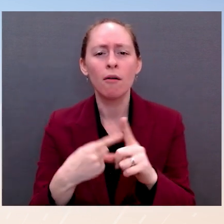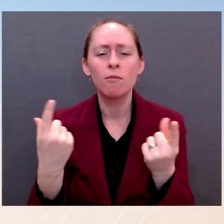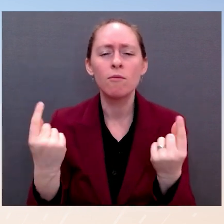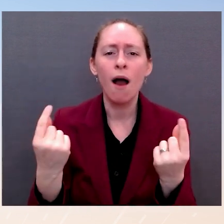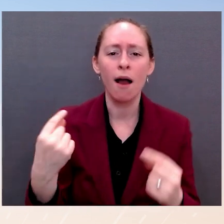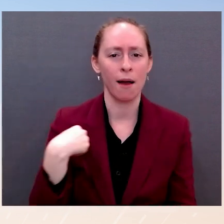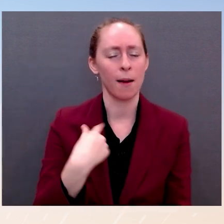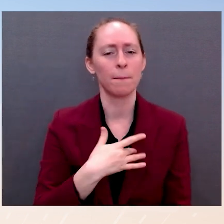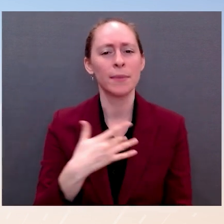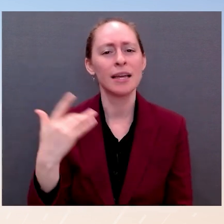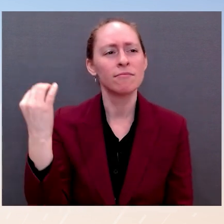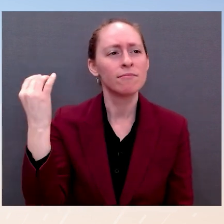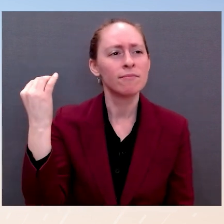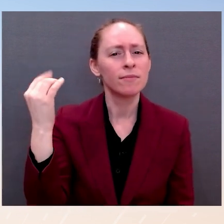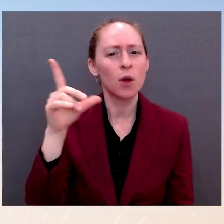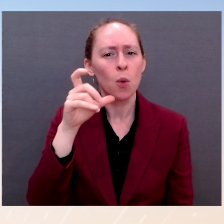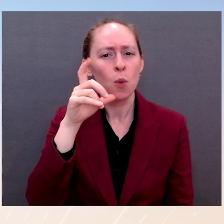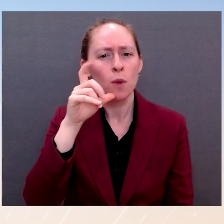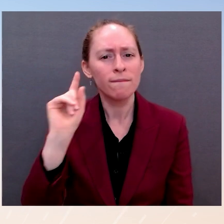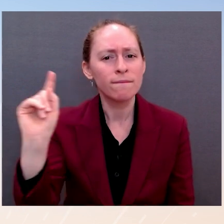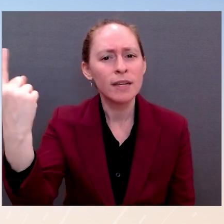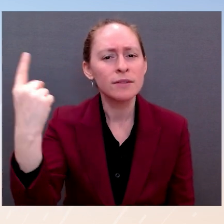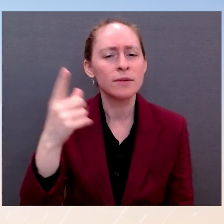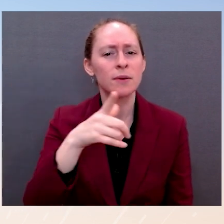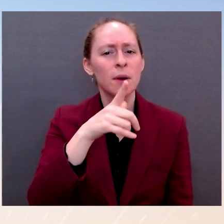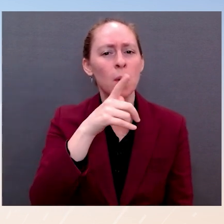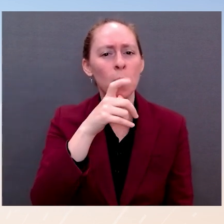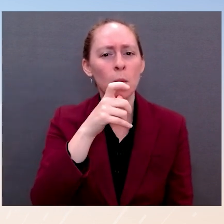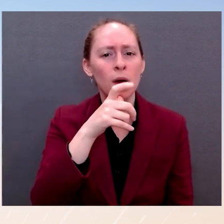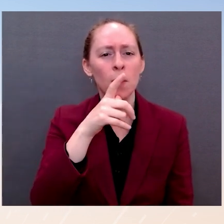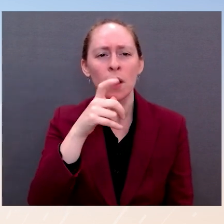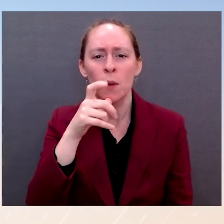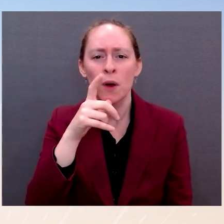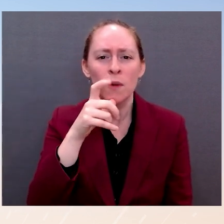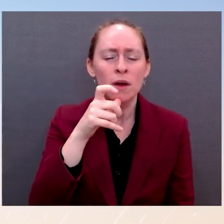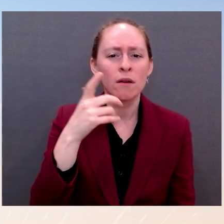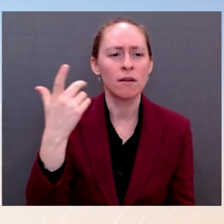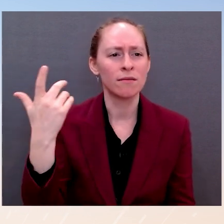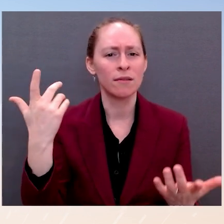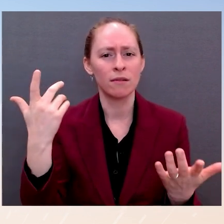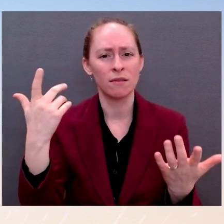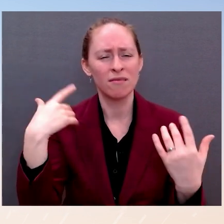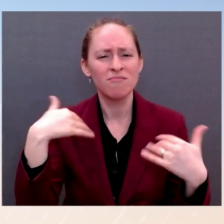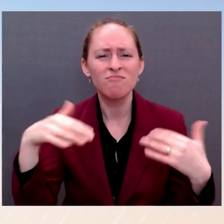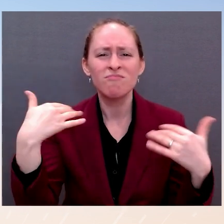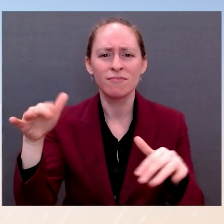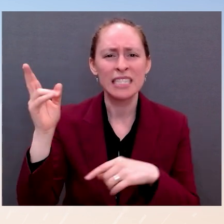and all of those pioneers and all of those elders that gave their blood, sweat and tears so that we could do the amazing things